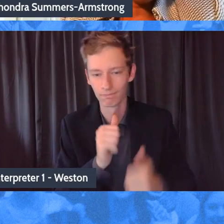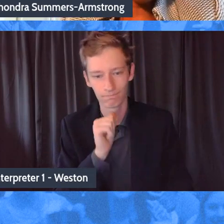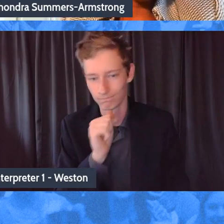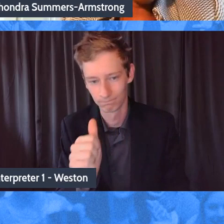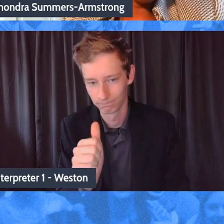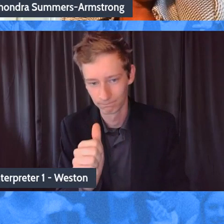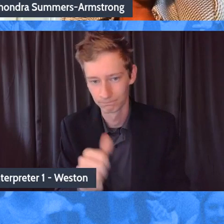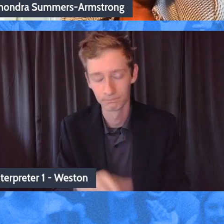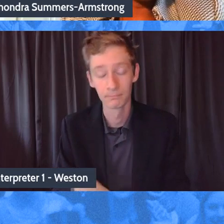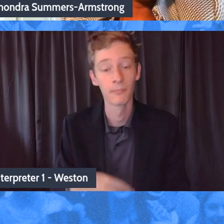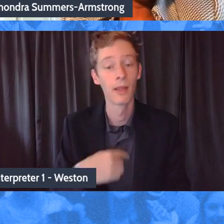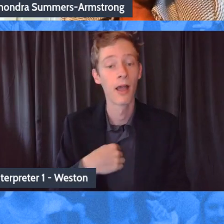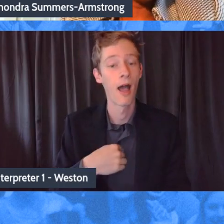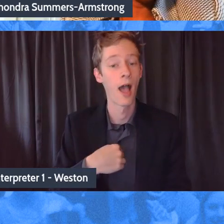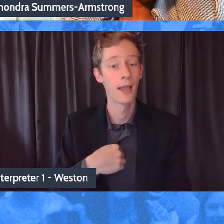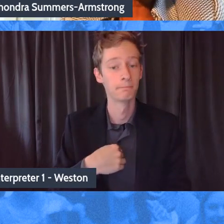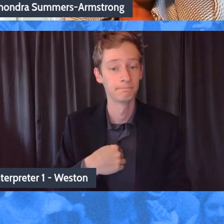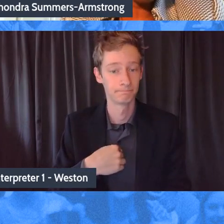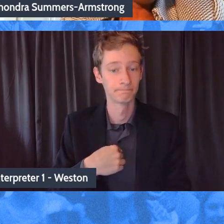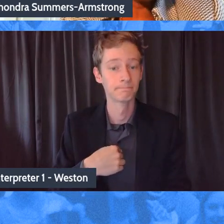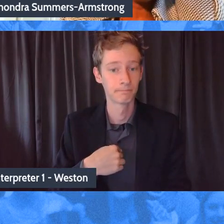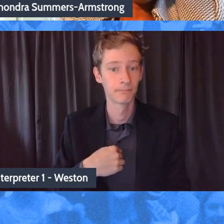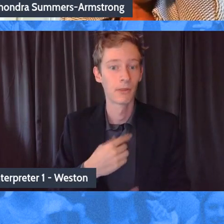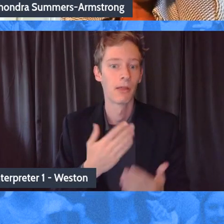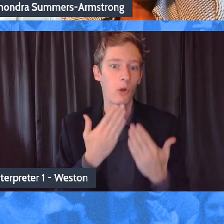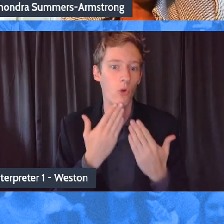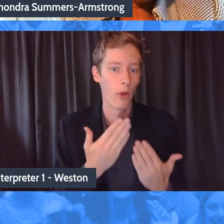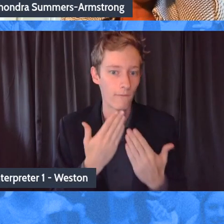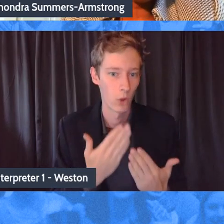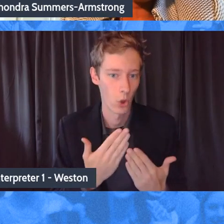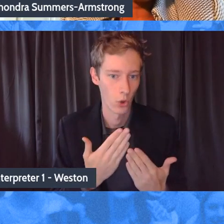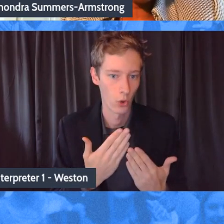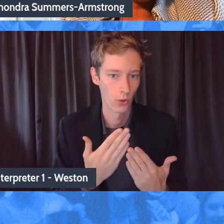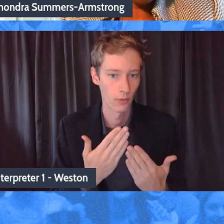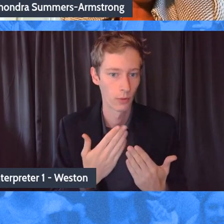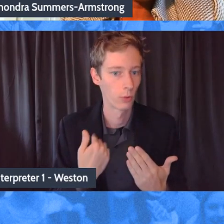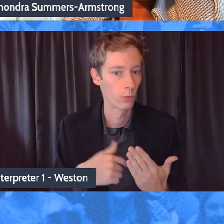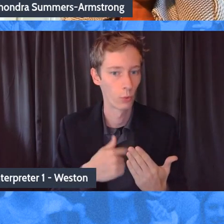I am so grateful that we pass legislation